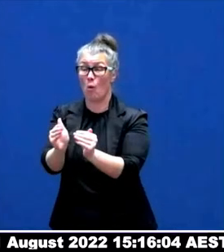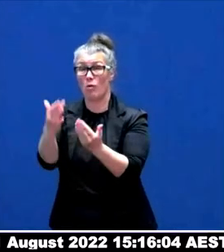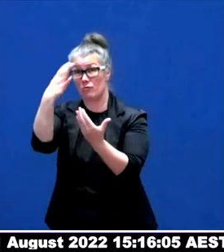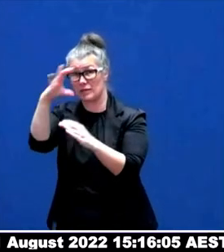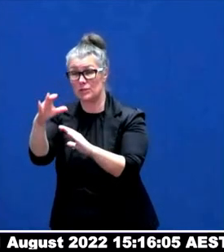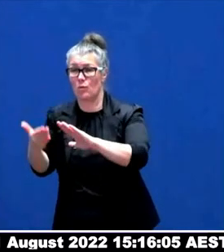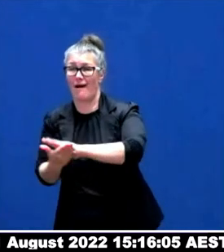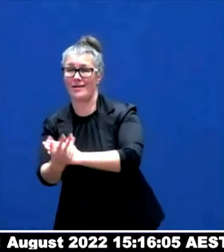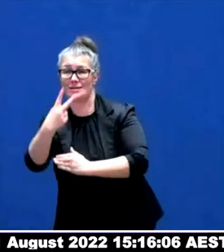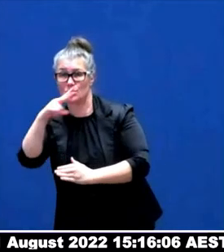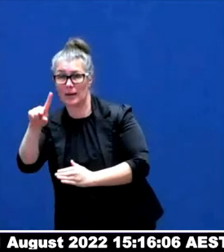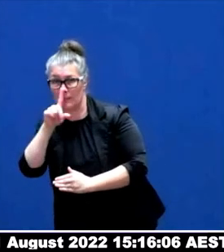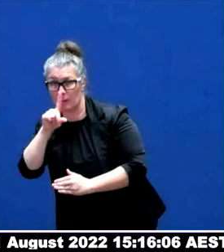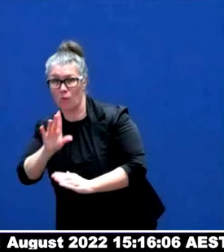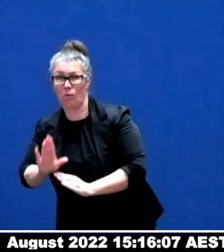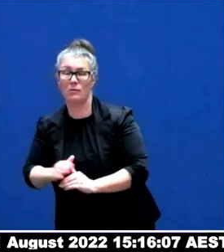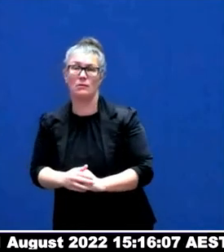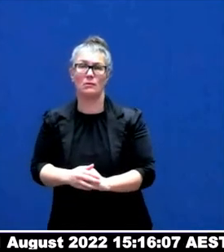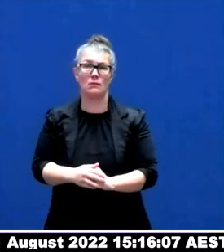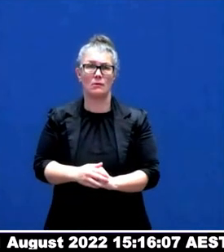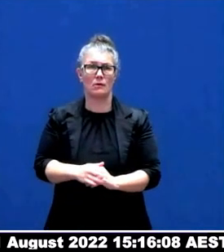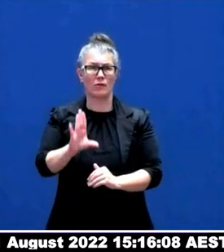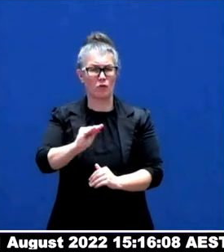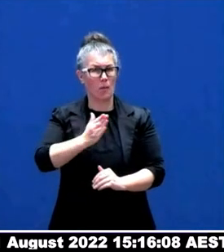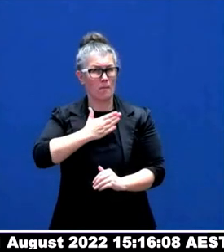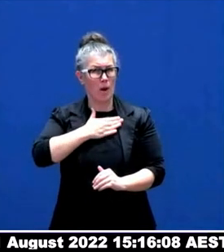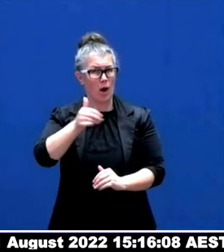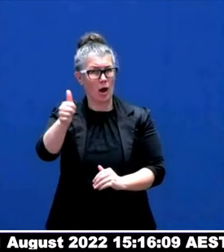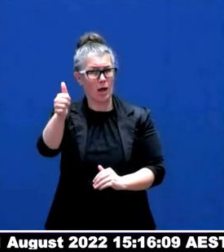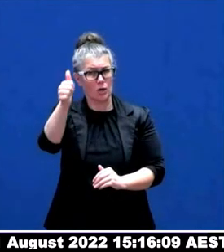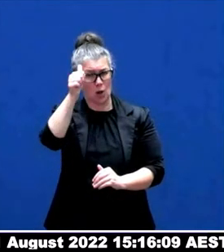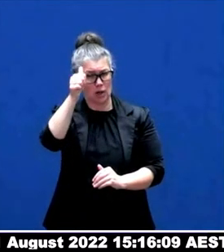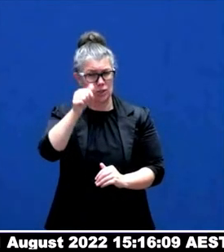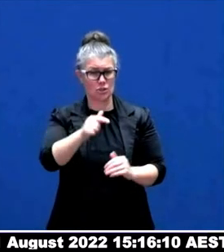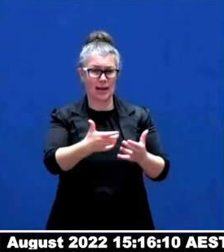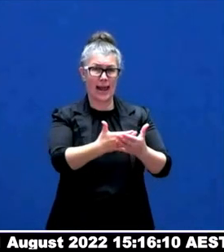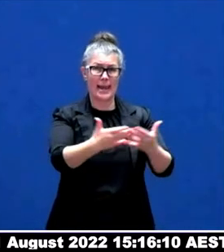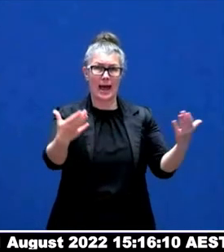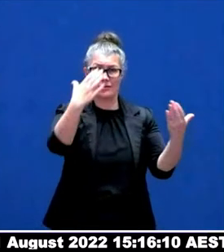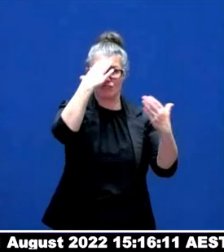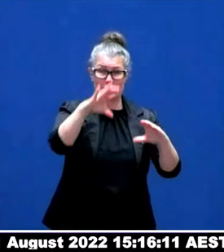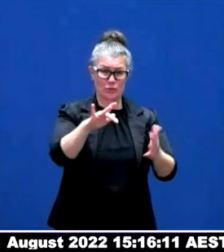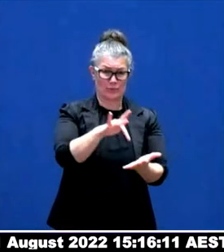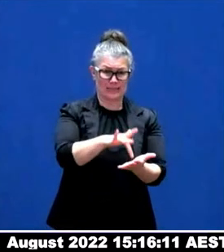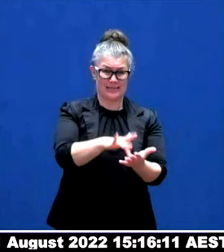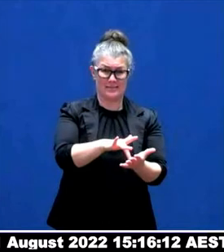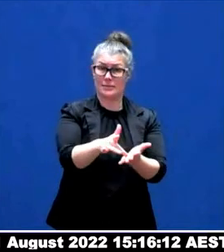To the best of my knowledge, large residential centres have been outlawed since 1980 and should have been closed.